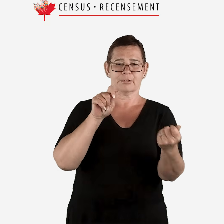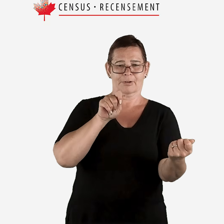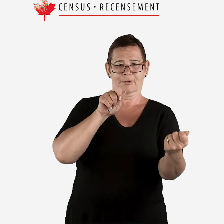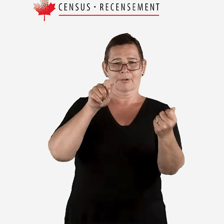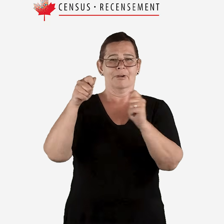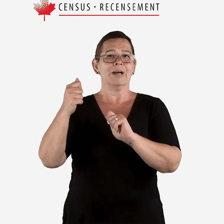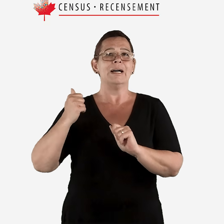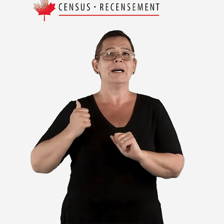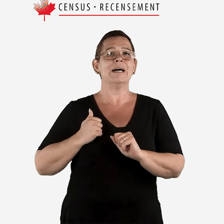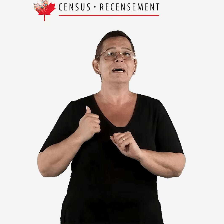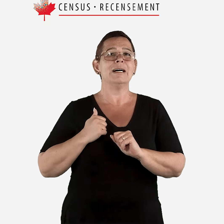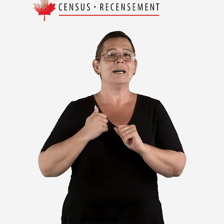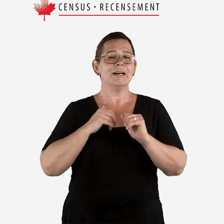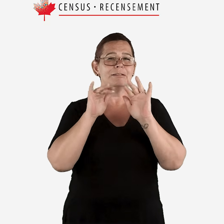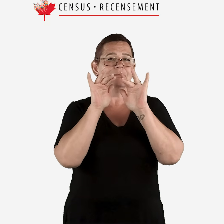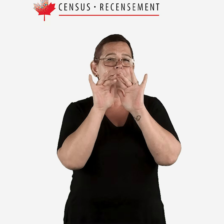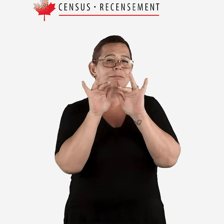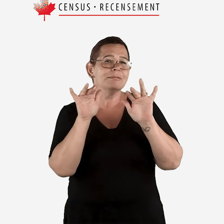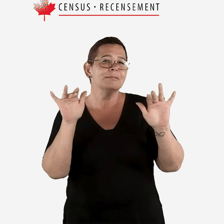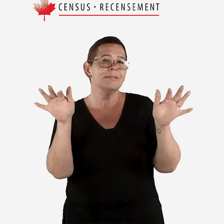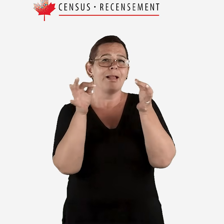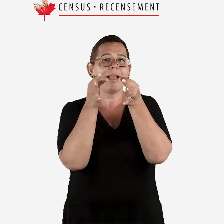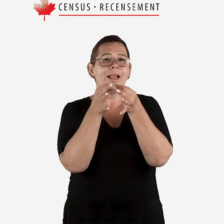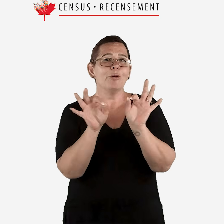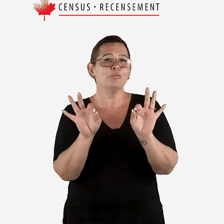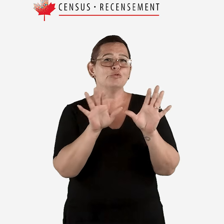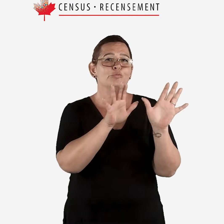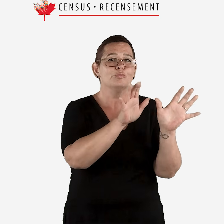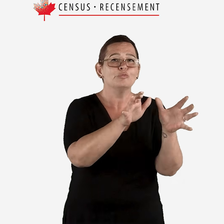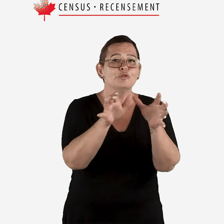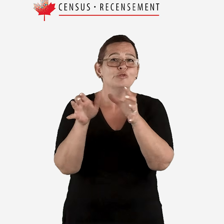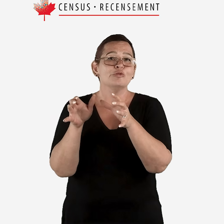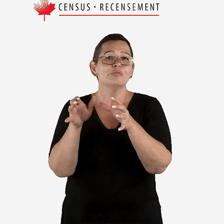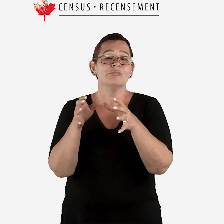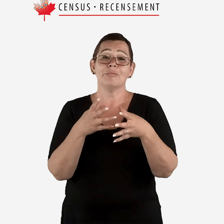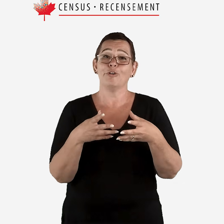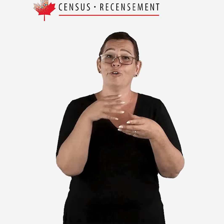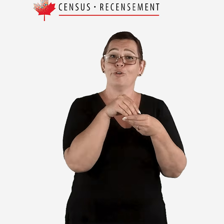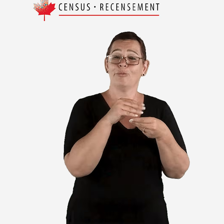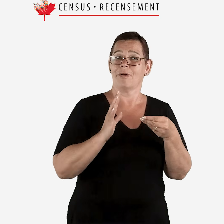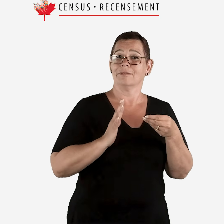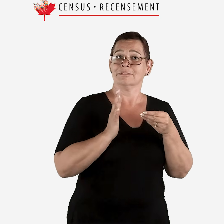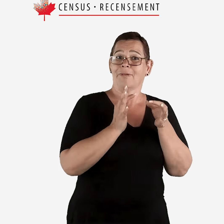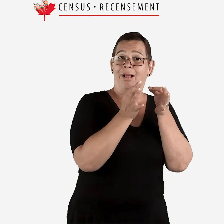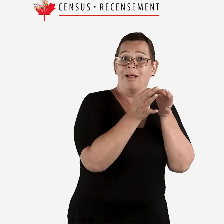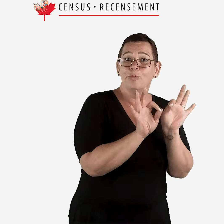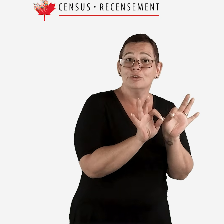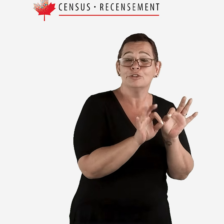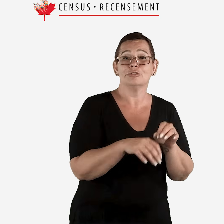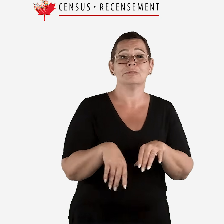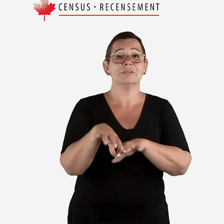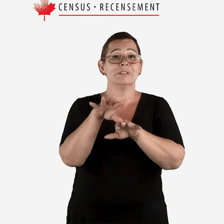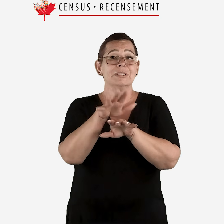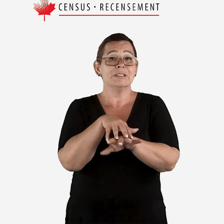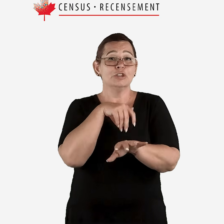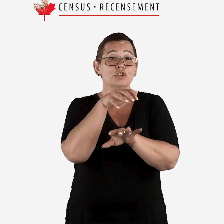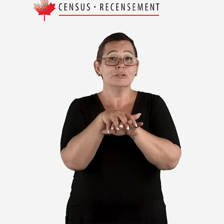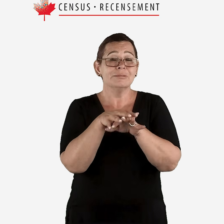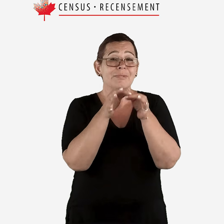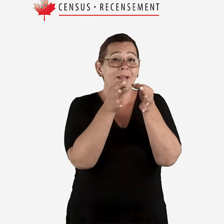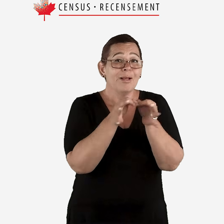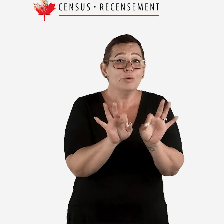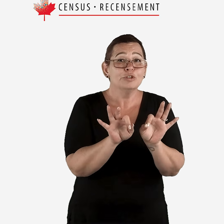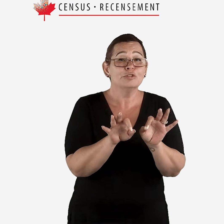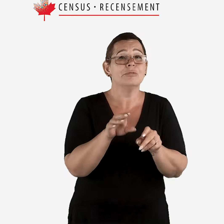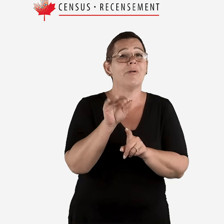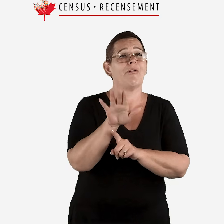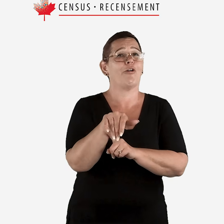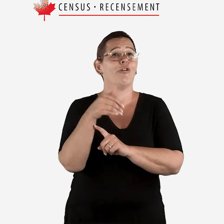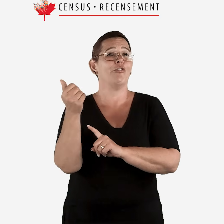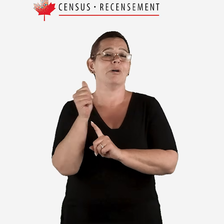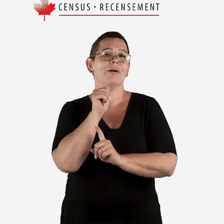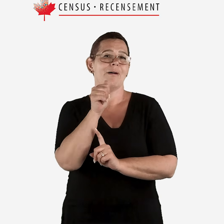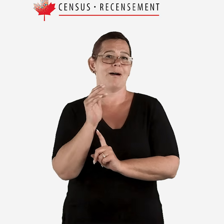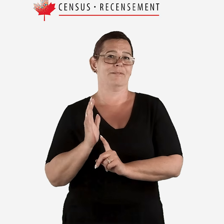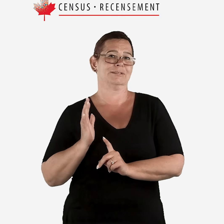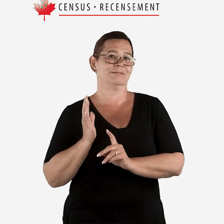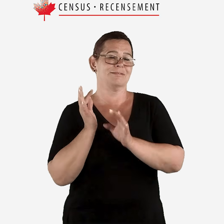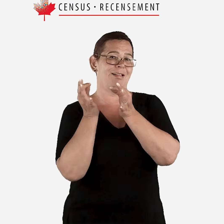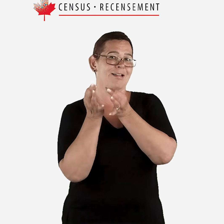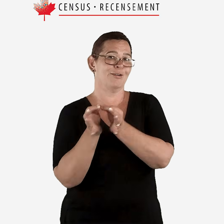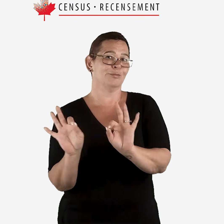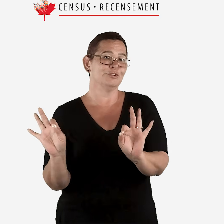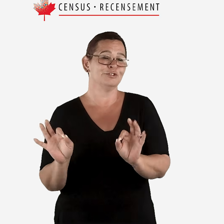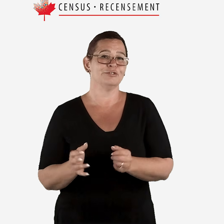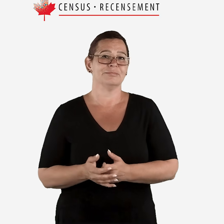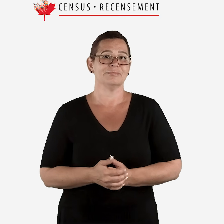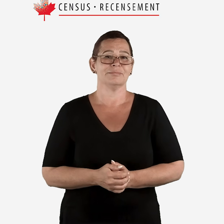and the evolution of Canada’s various language groups, including official languages, Indigenous languages and other non-official languages.